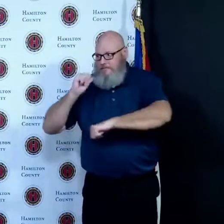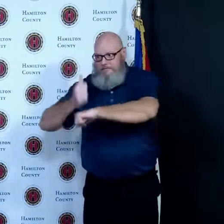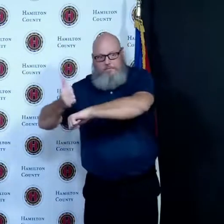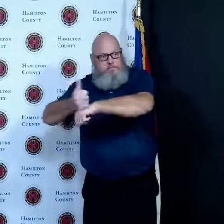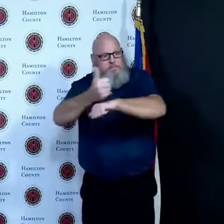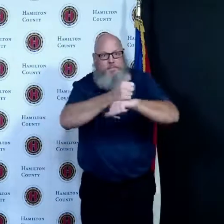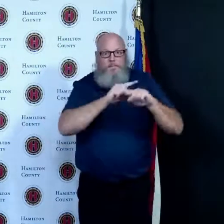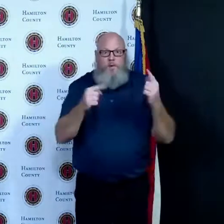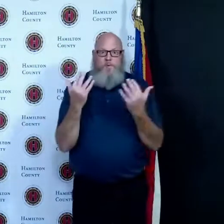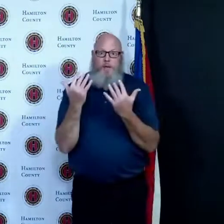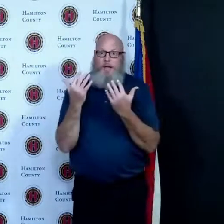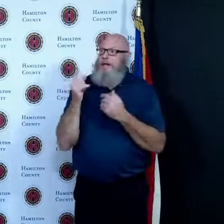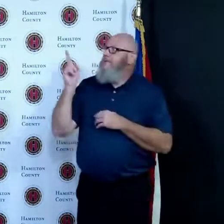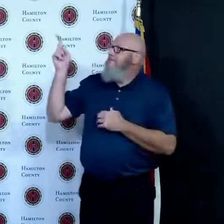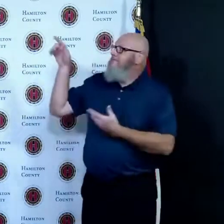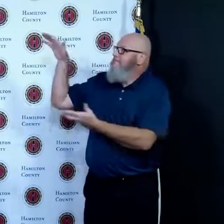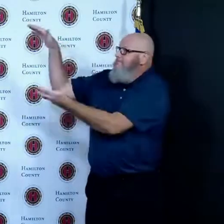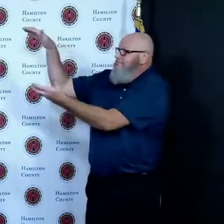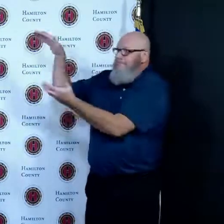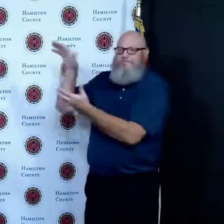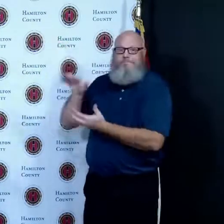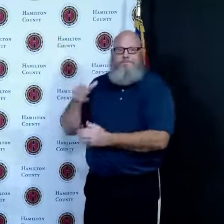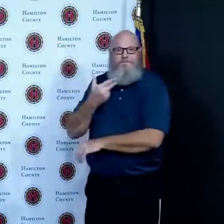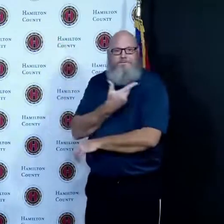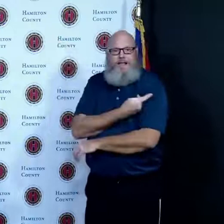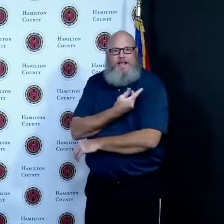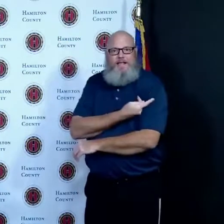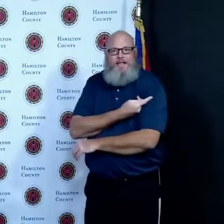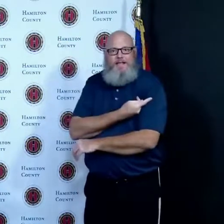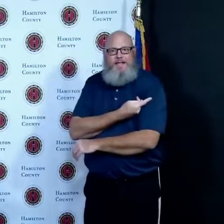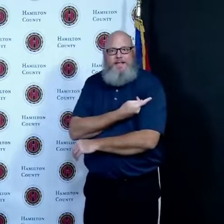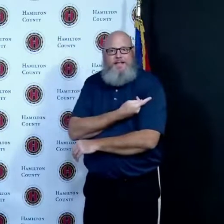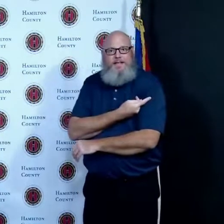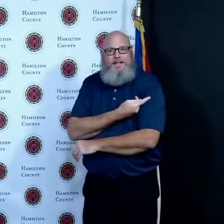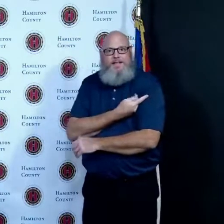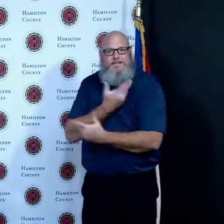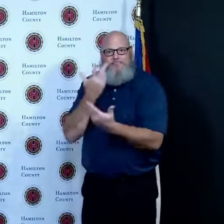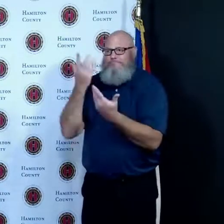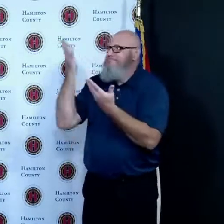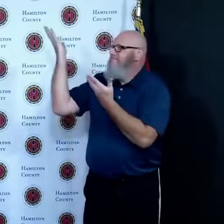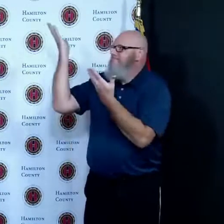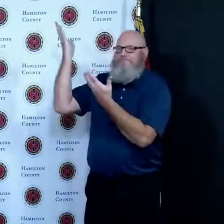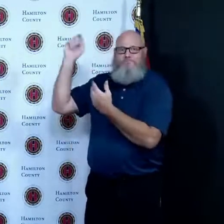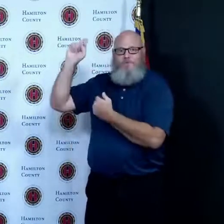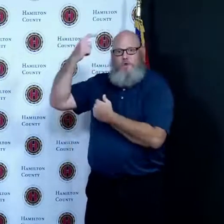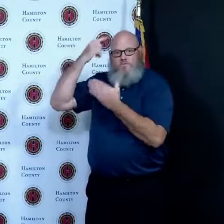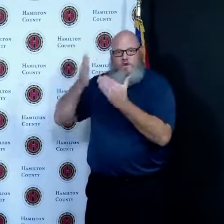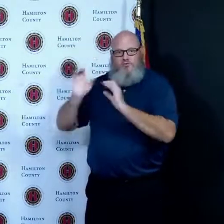we're told otherwise is that City Public Health and County Public Health are both getting about